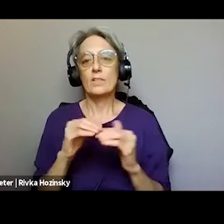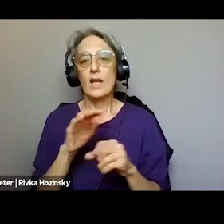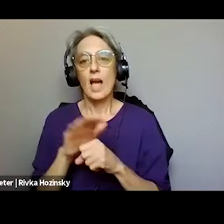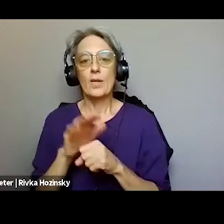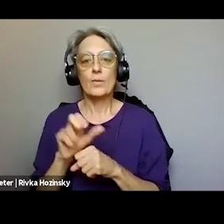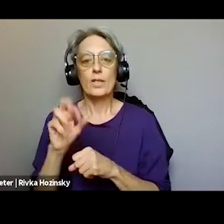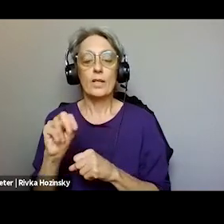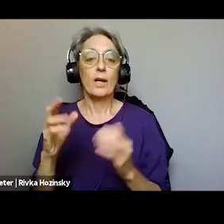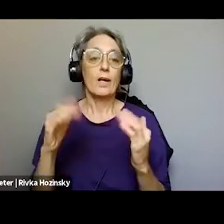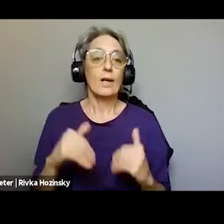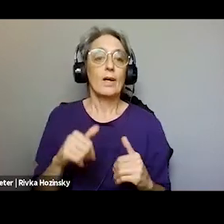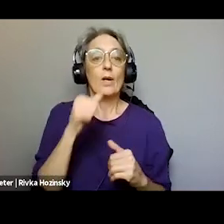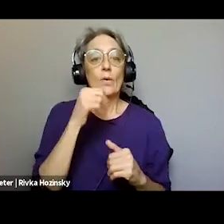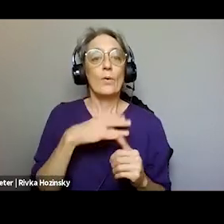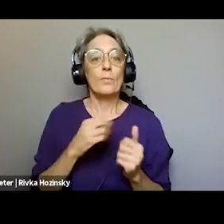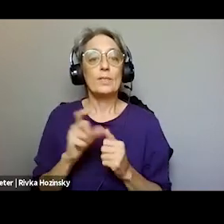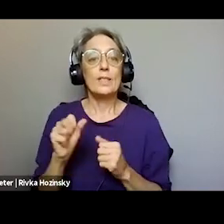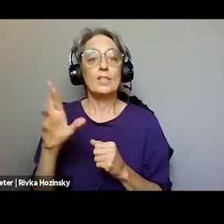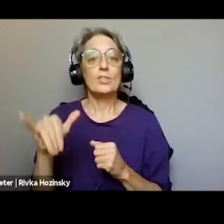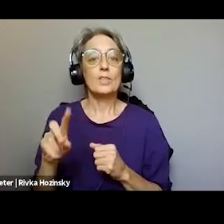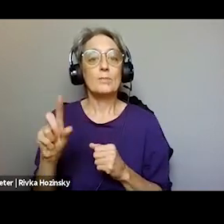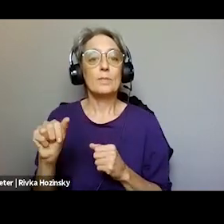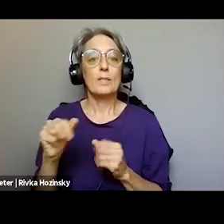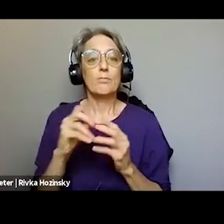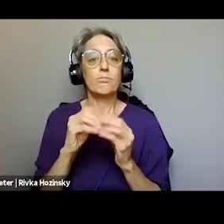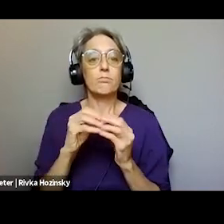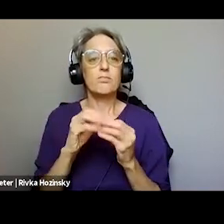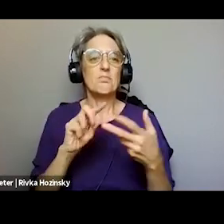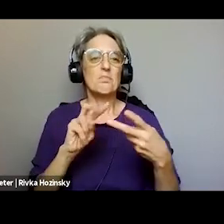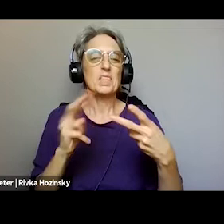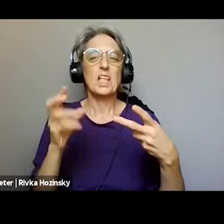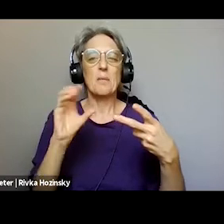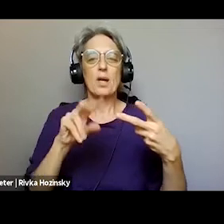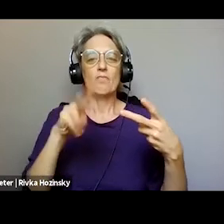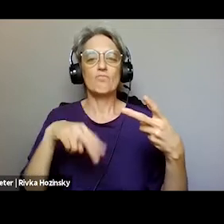had increased odds of intensive inadequate and no prenatal care. So we're seeing heterogeneity by